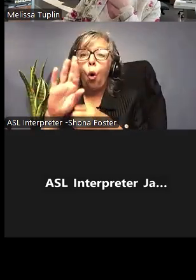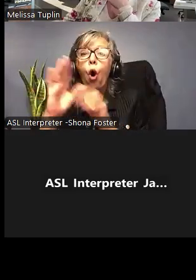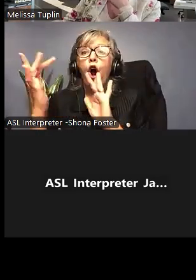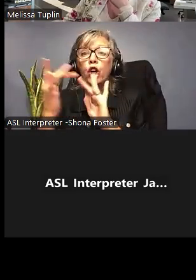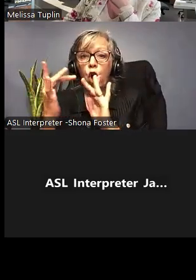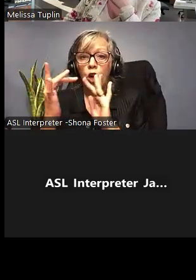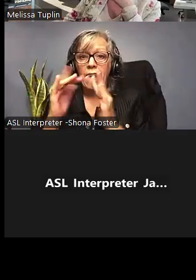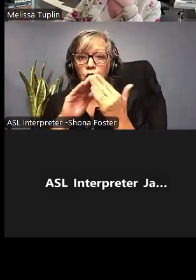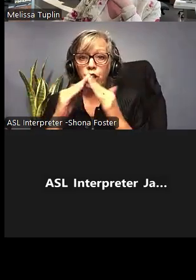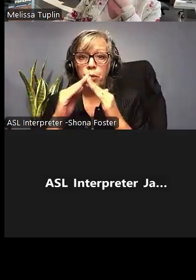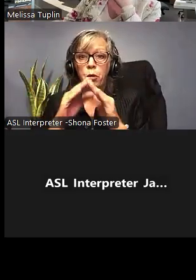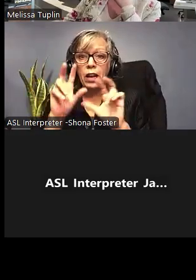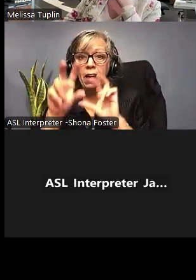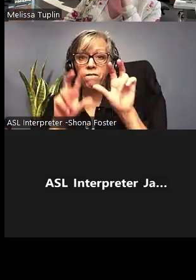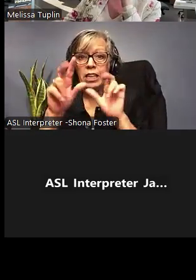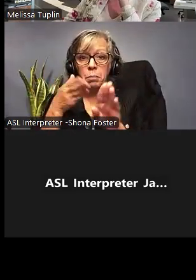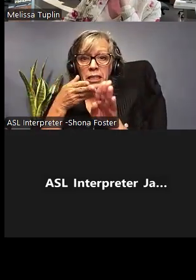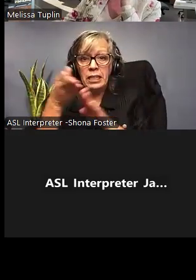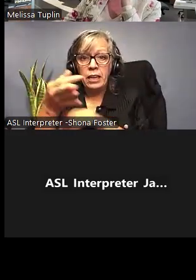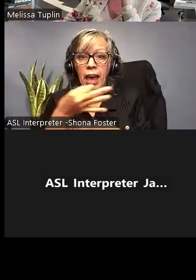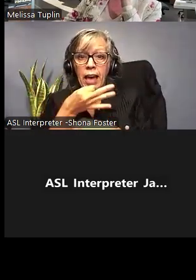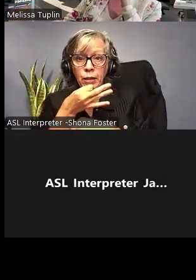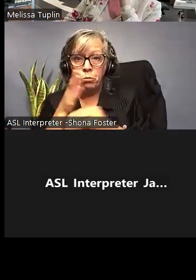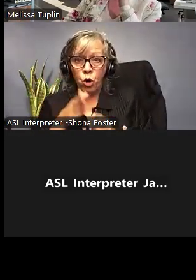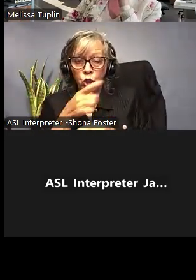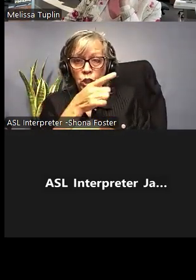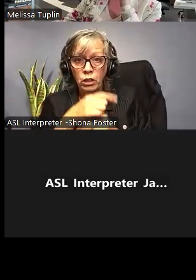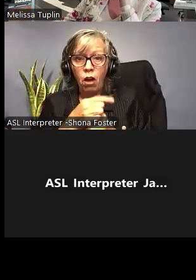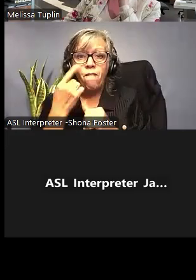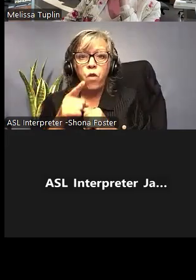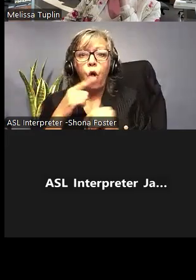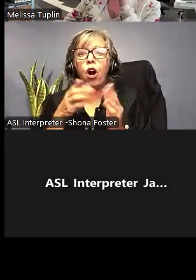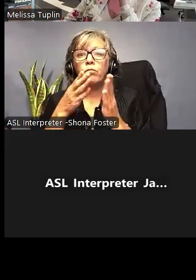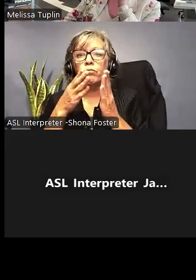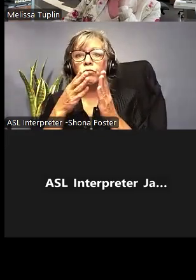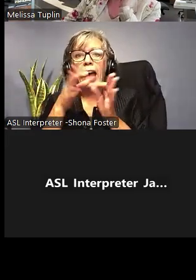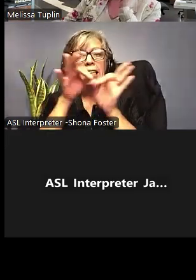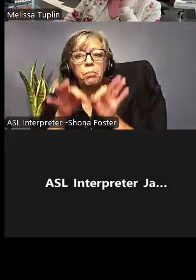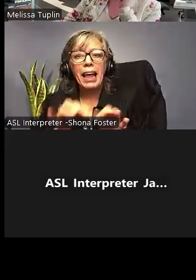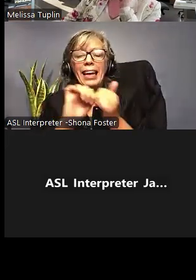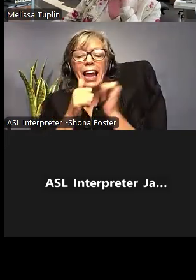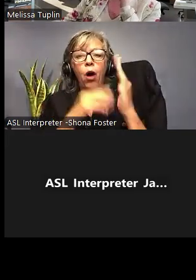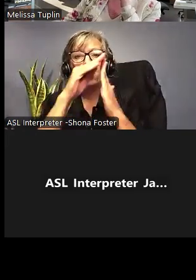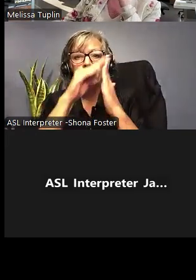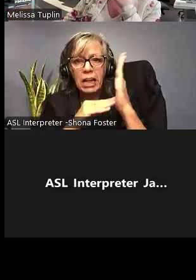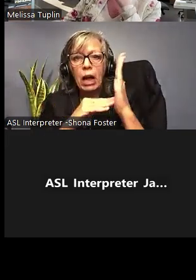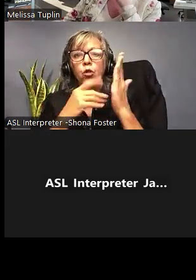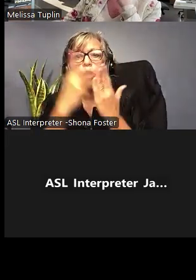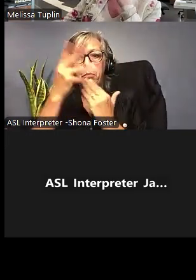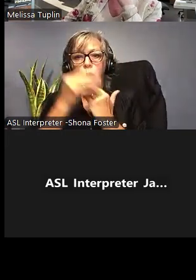Investment specialists for an overview of how to complete the financial and programming forms. We